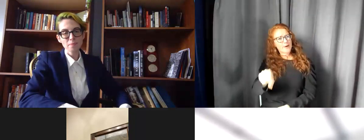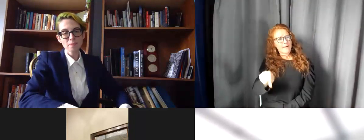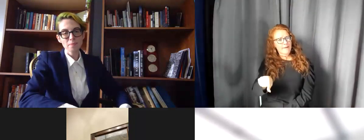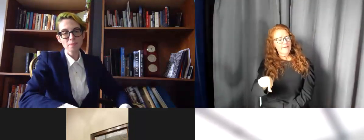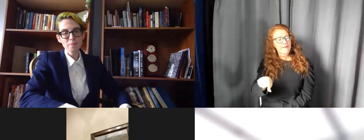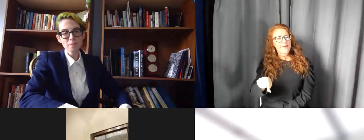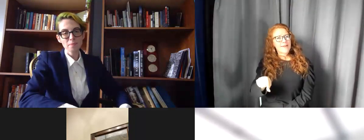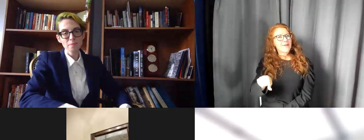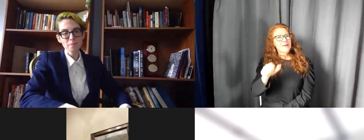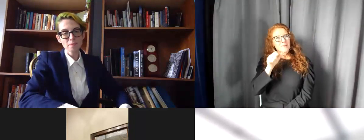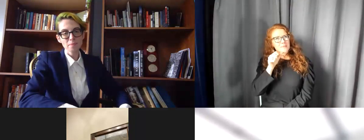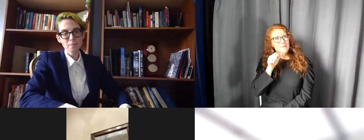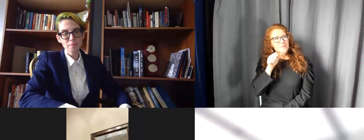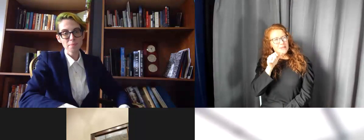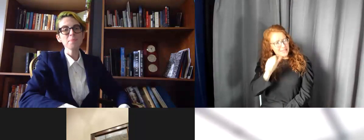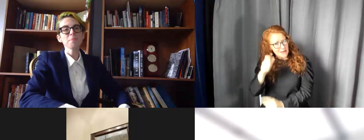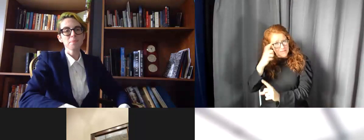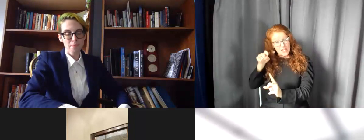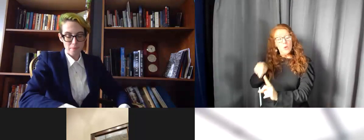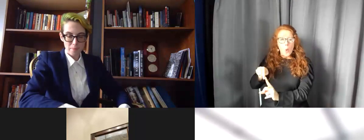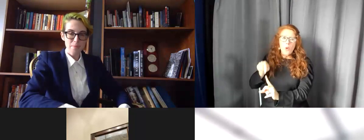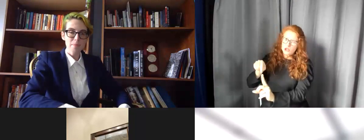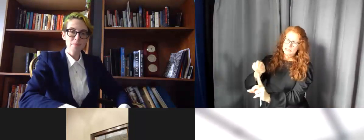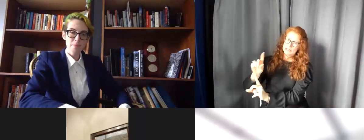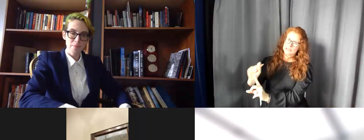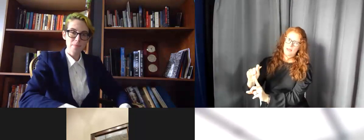Jordan Radford: it's a disabled person overcoming